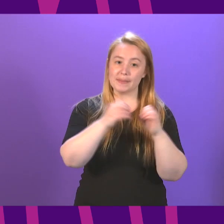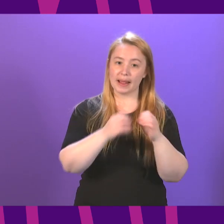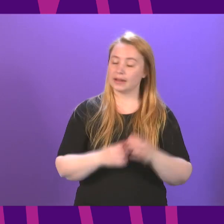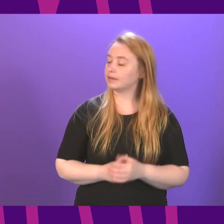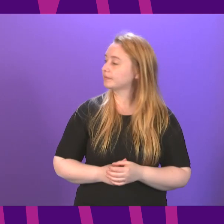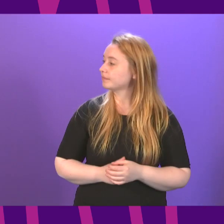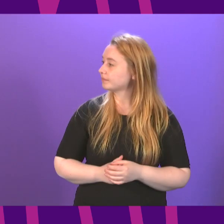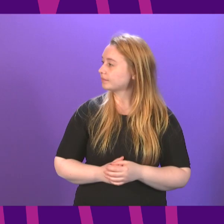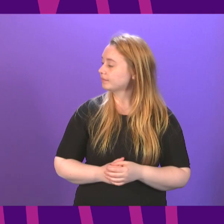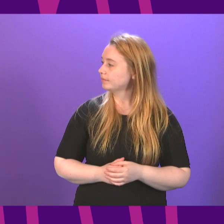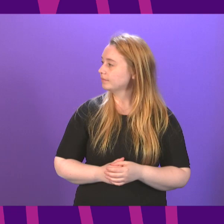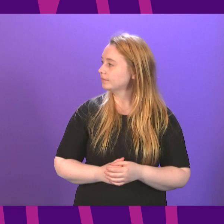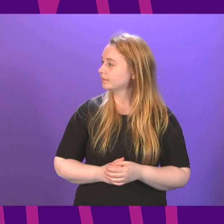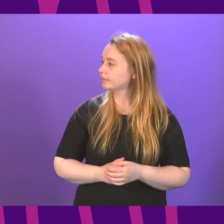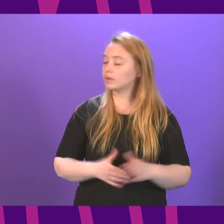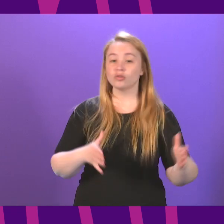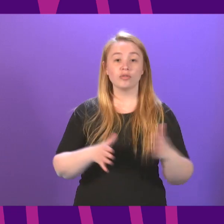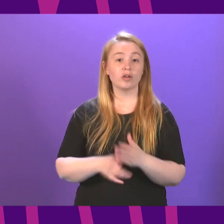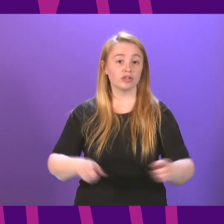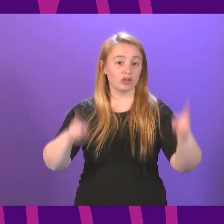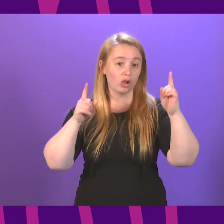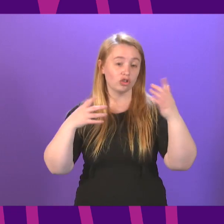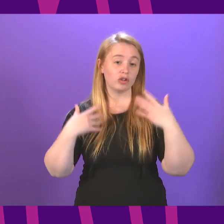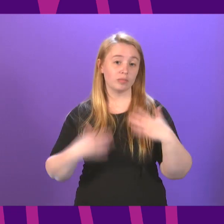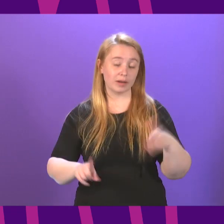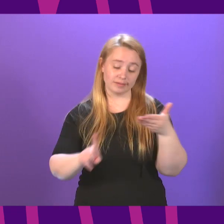The First Minister has acknowledged the catastrophic failure of the Scottish